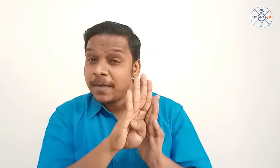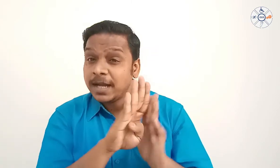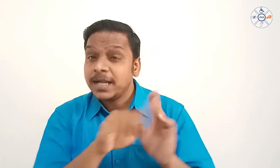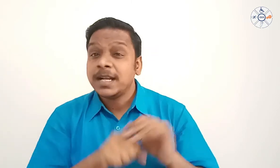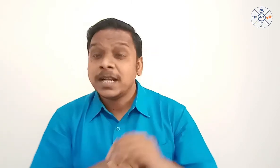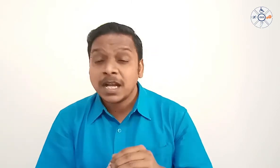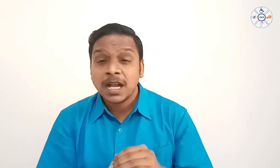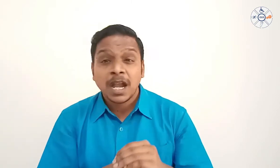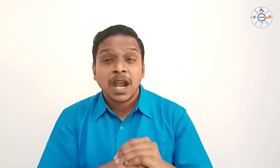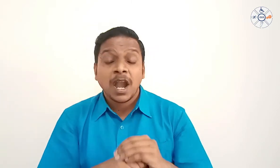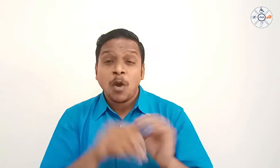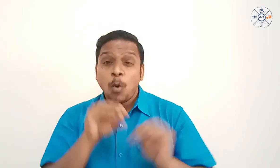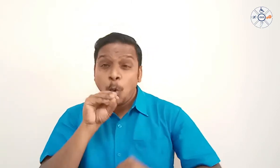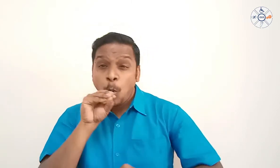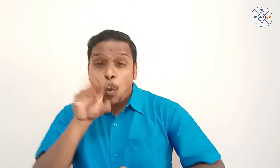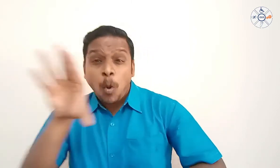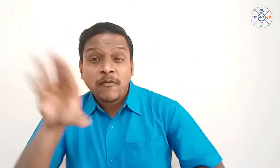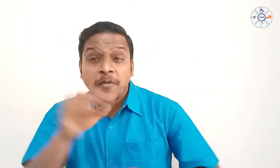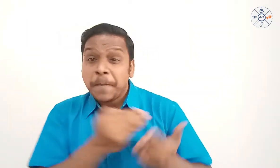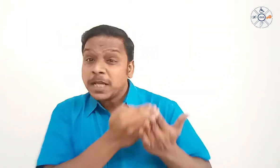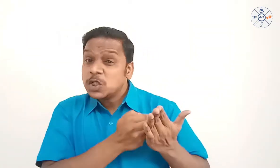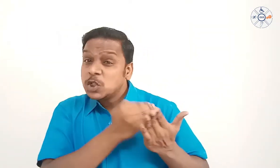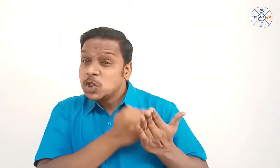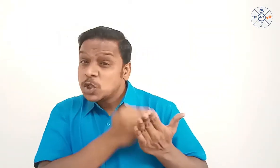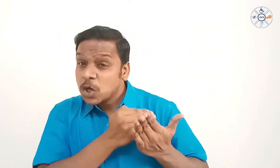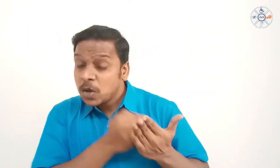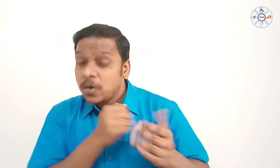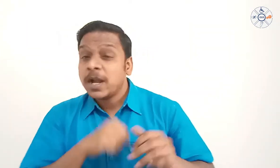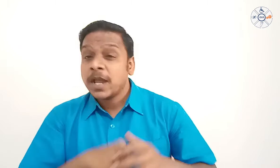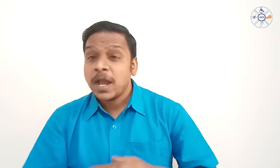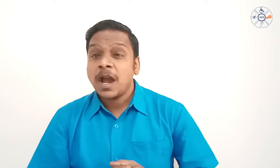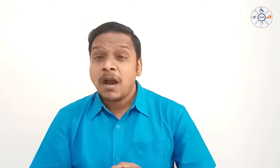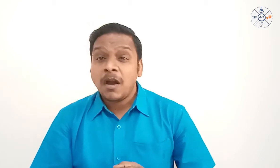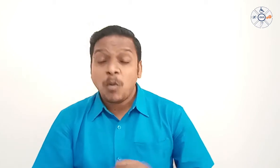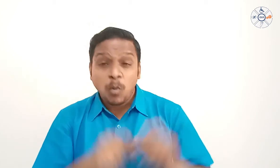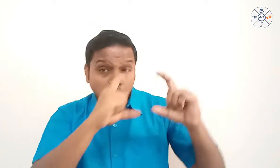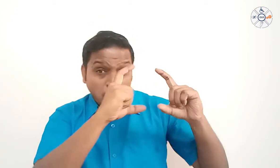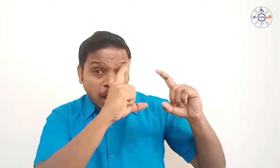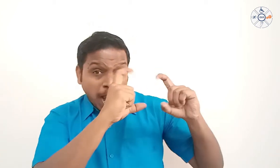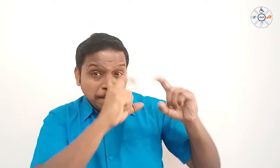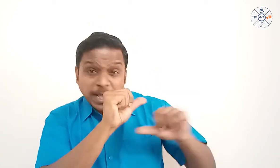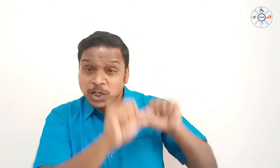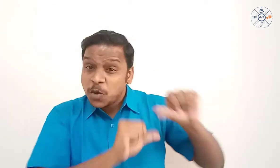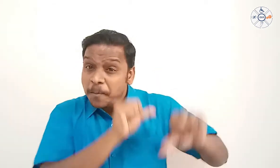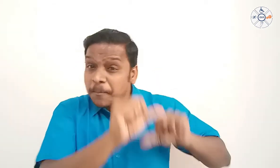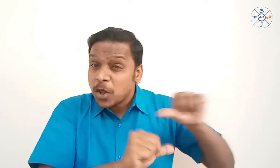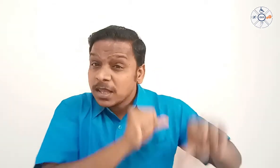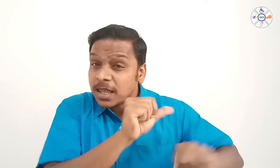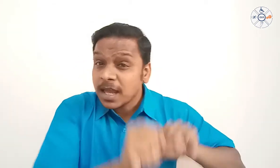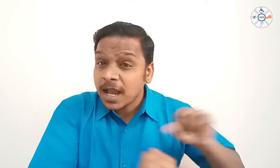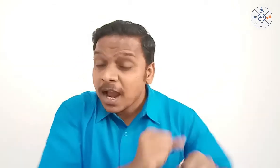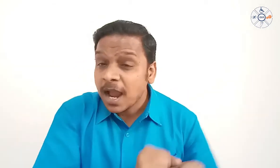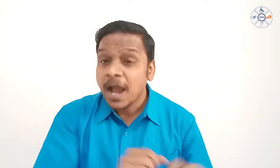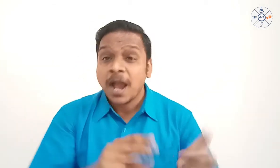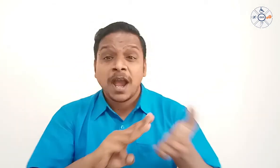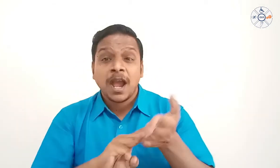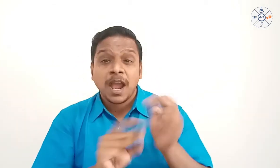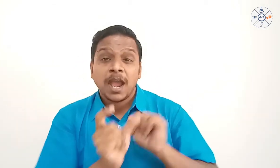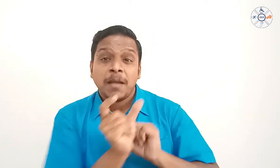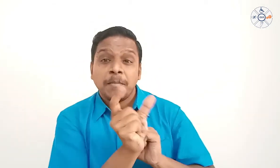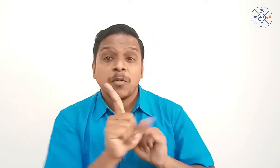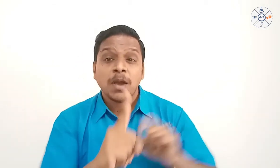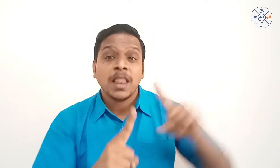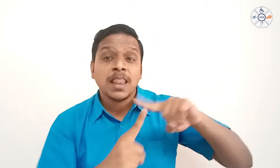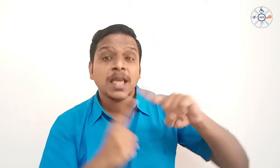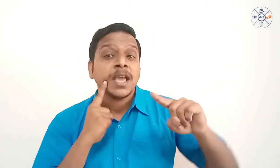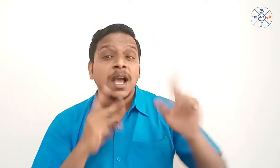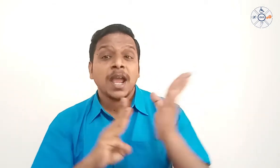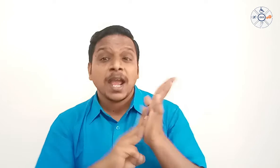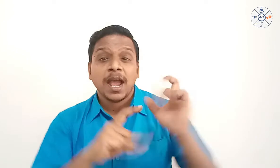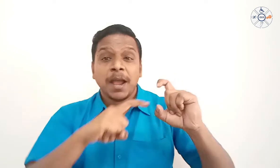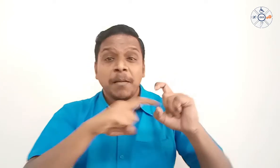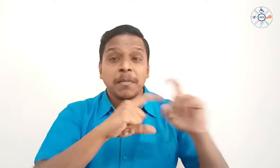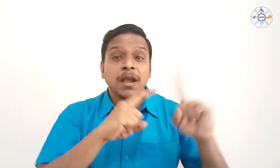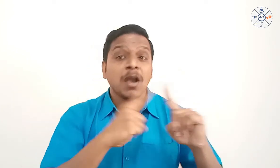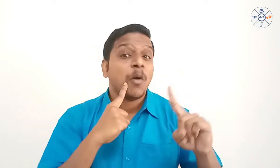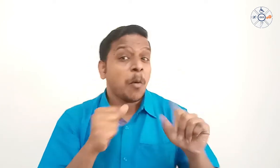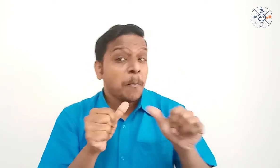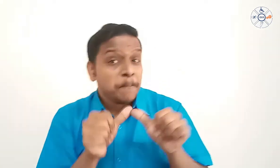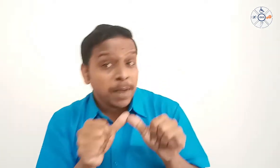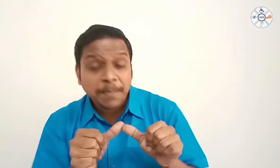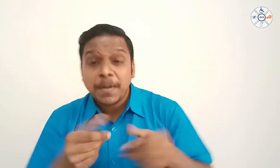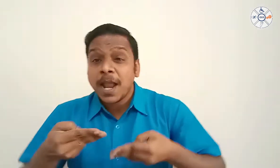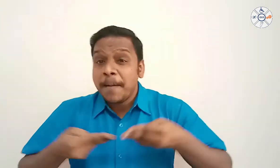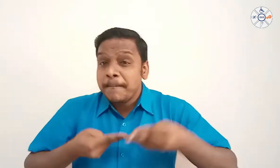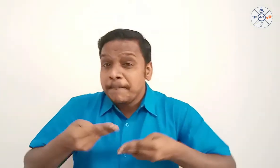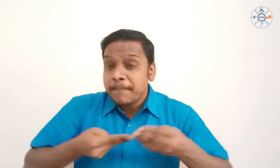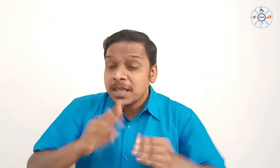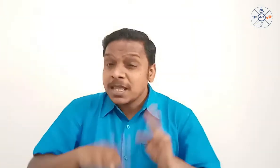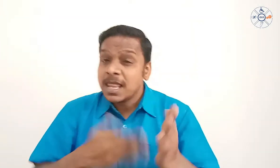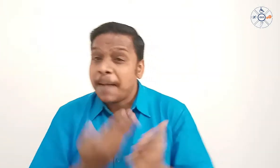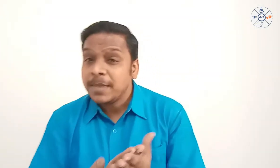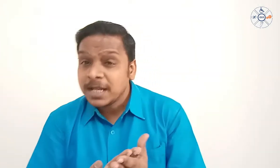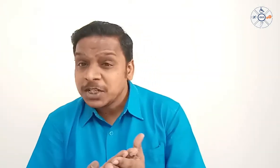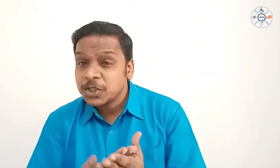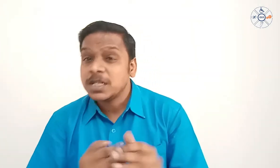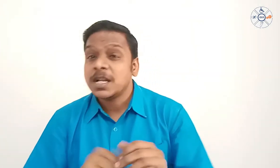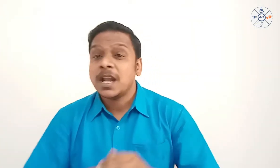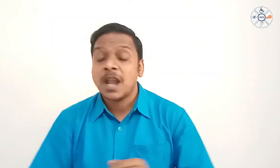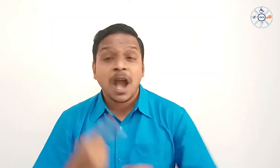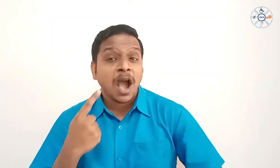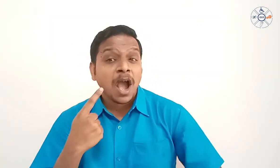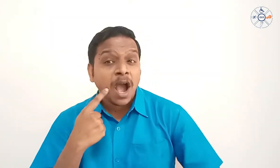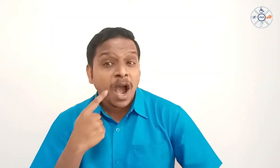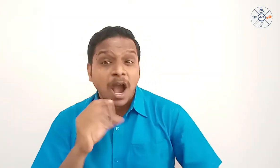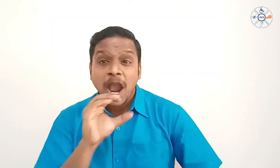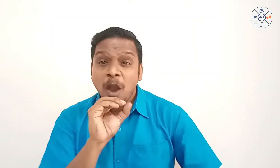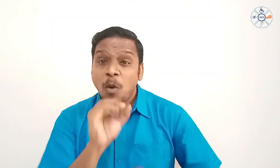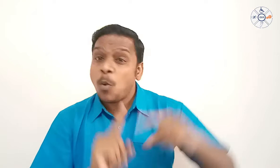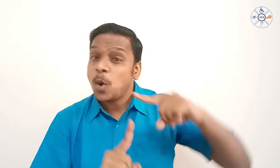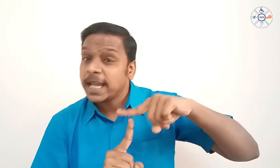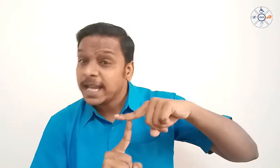Information Security Field, Image Processing, Multimedia, Business Applications, IoT, scientific